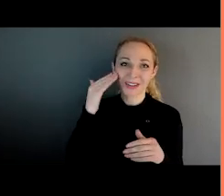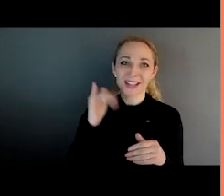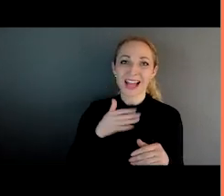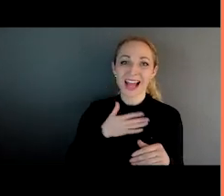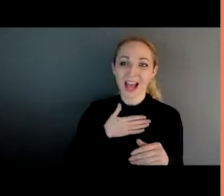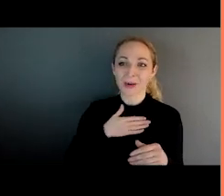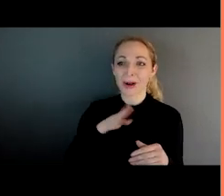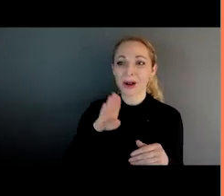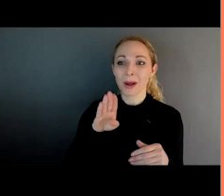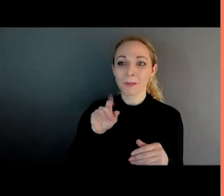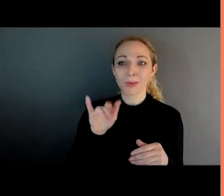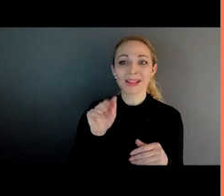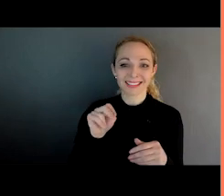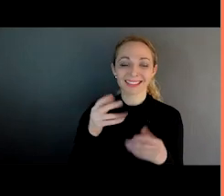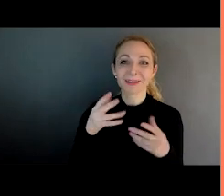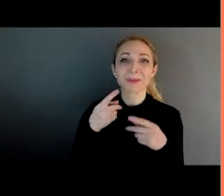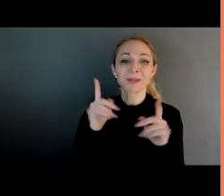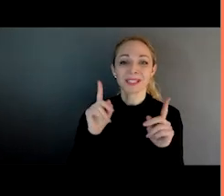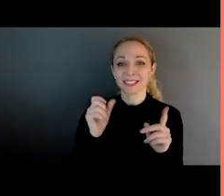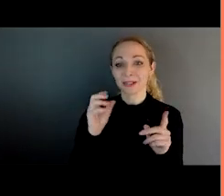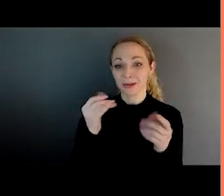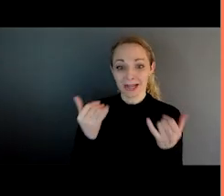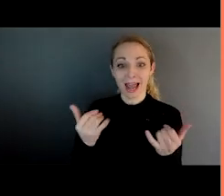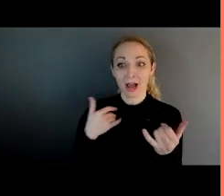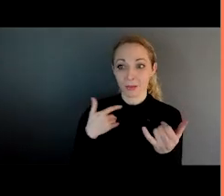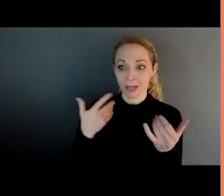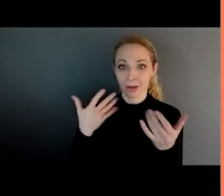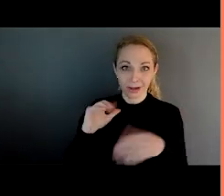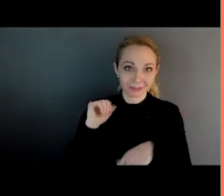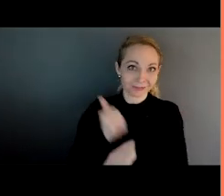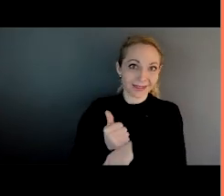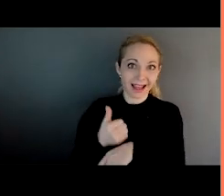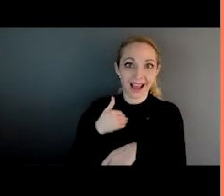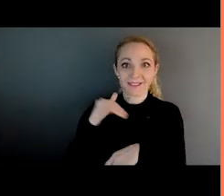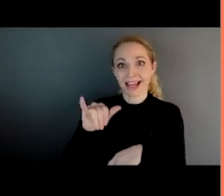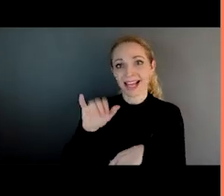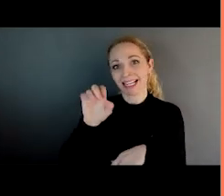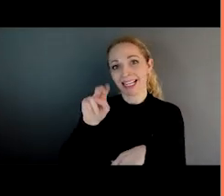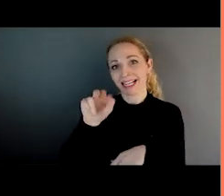SO NOW THAT WE HAVE THAT ENABLED WE CAN SEE THE LOGGED OUT MENU.